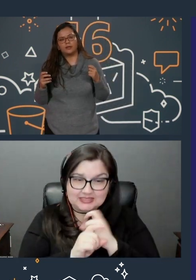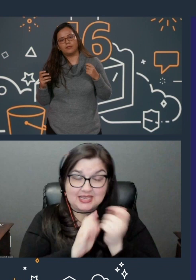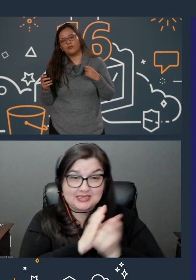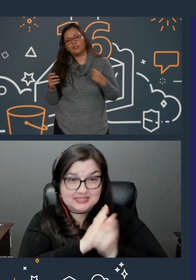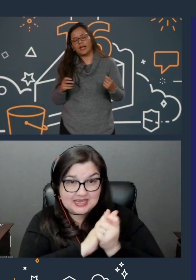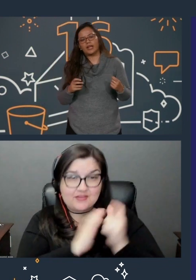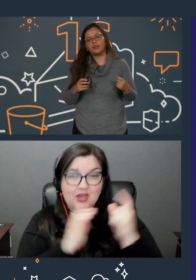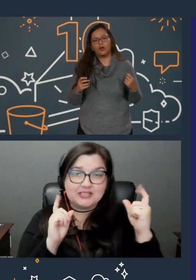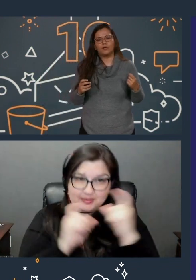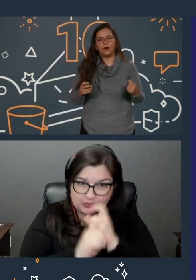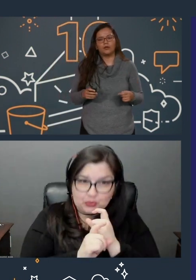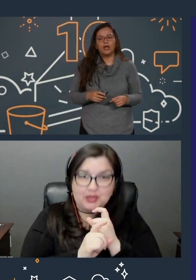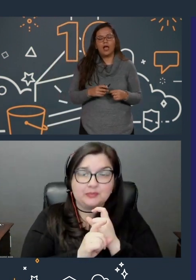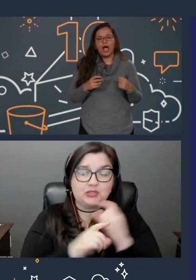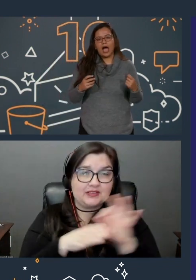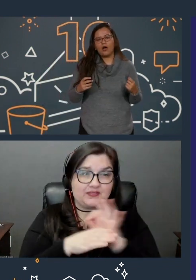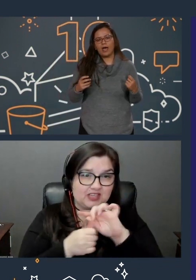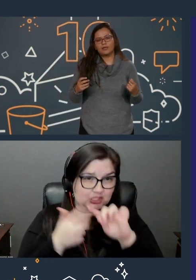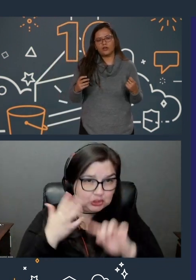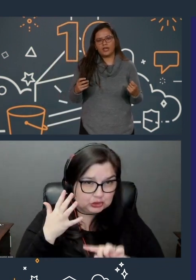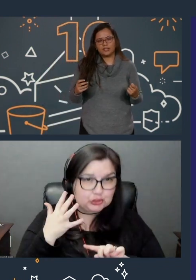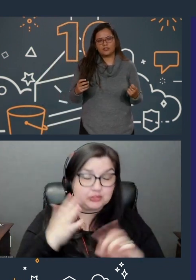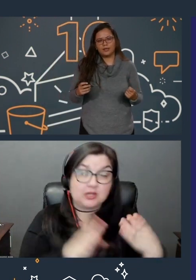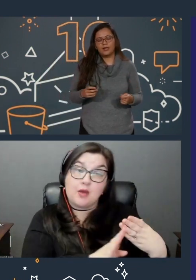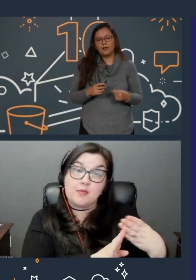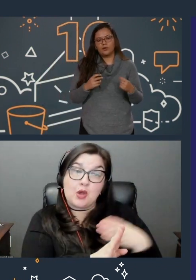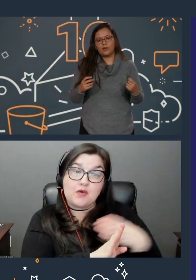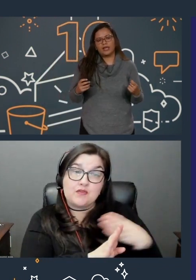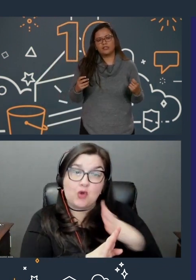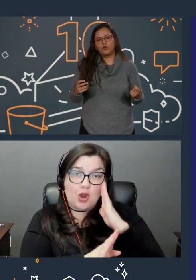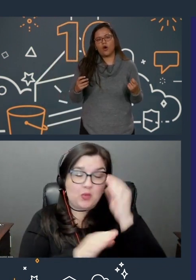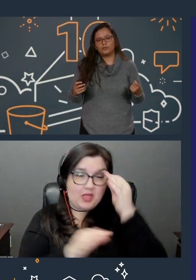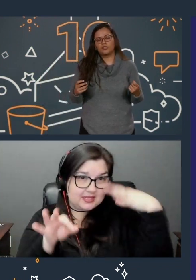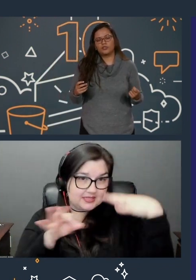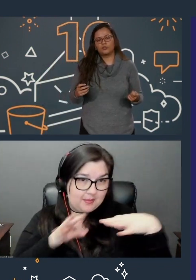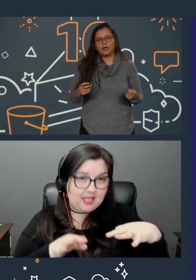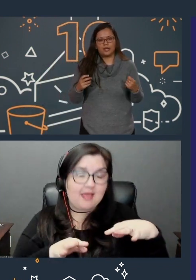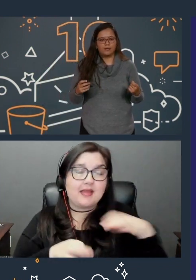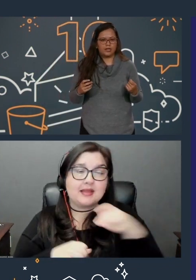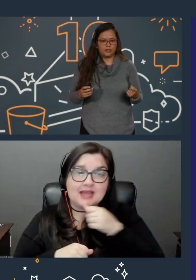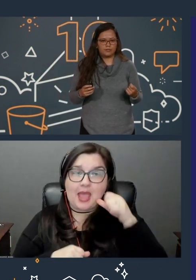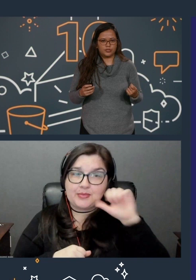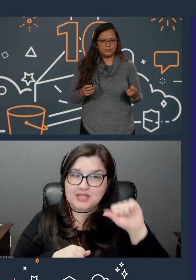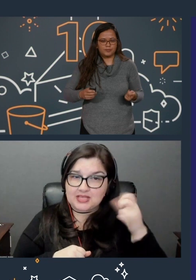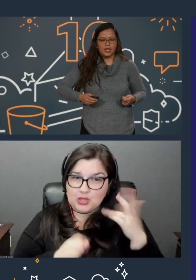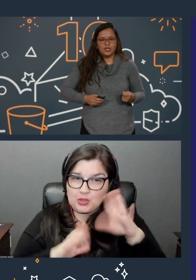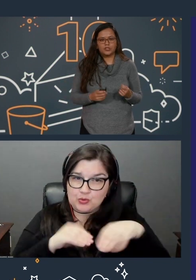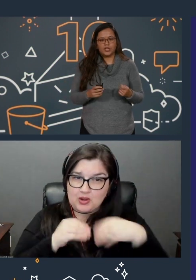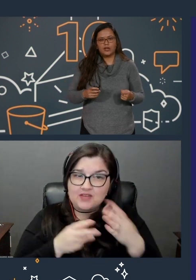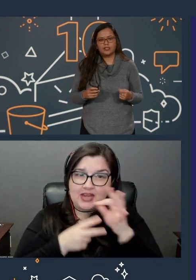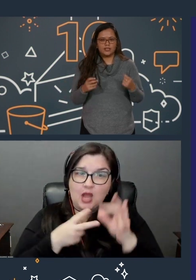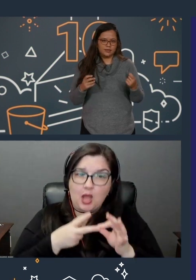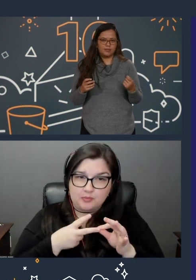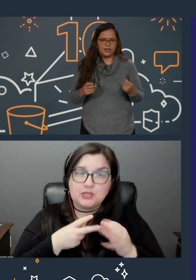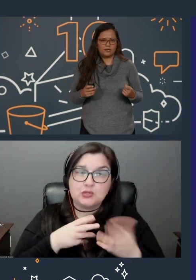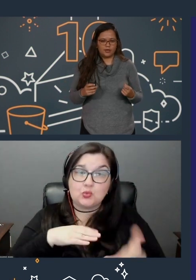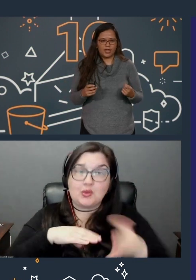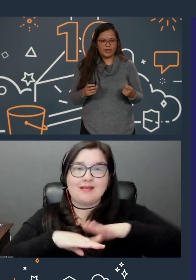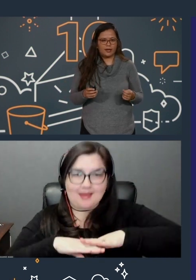but before that, I'll talk about how Amazon S3 provides you options to enable encryption. So here is a simple network diagram.